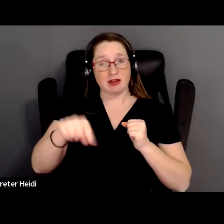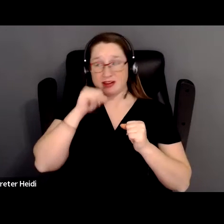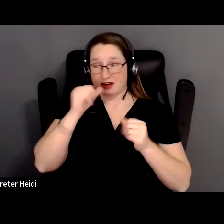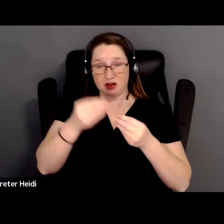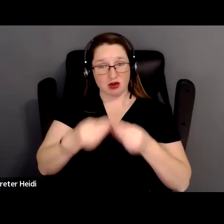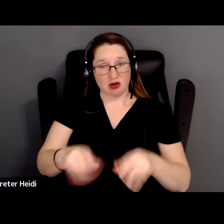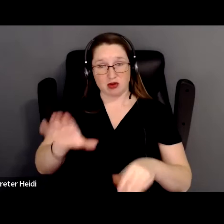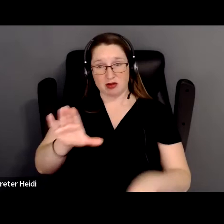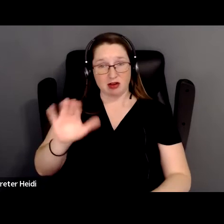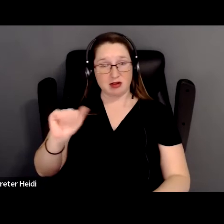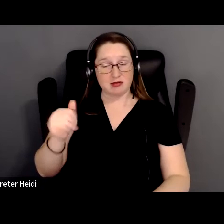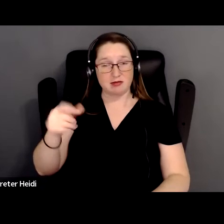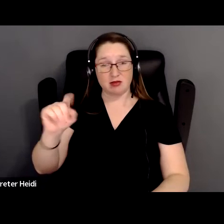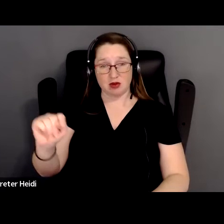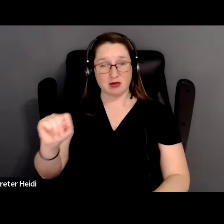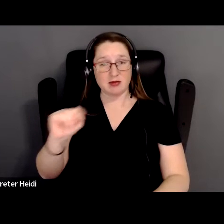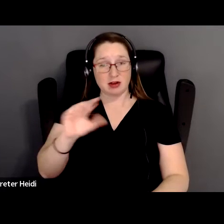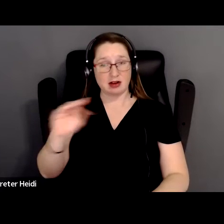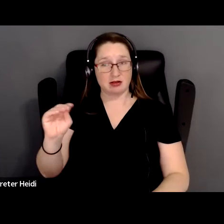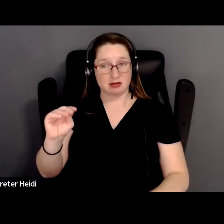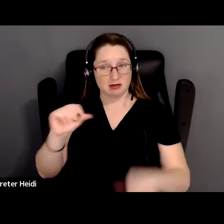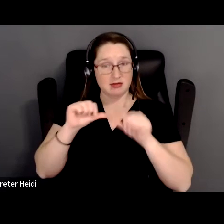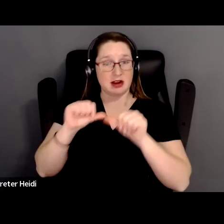apartment, and to maintain that setting,